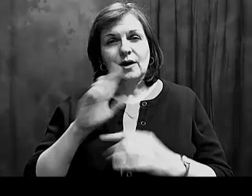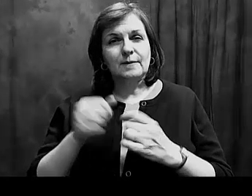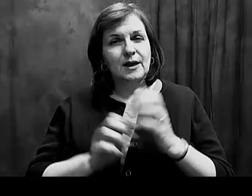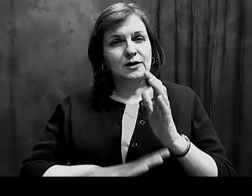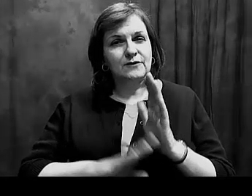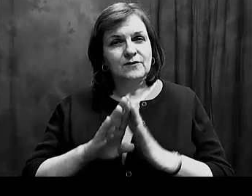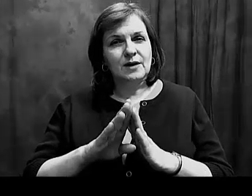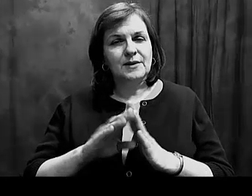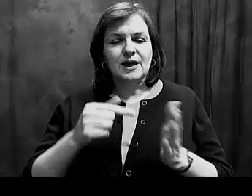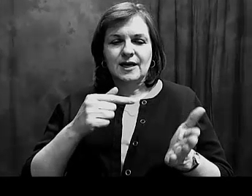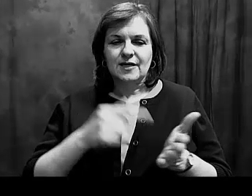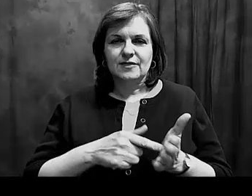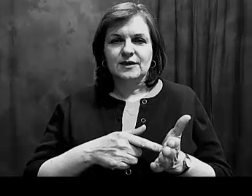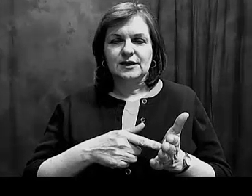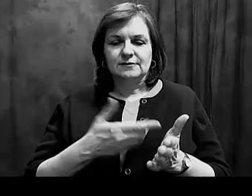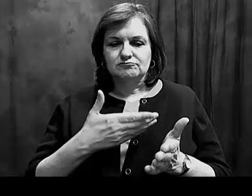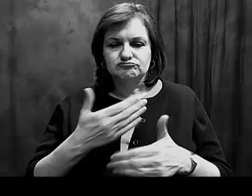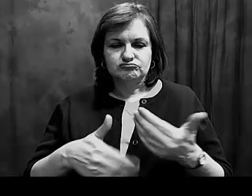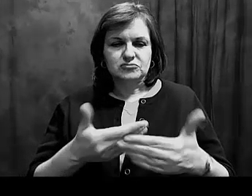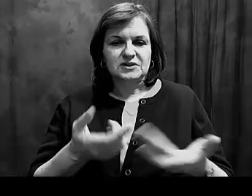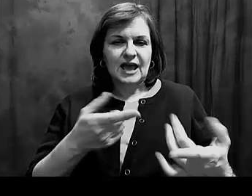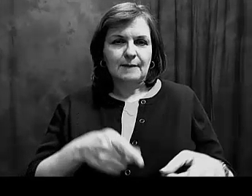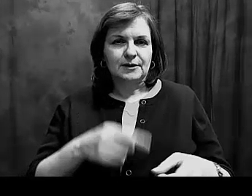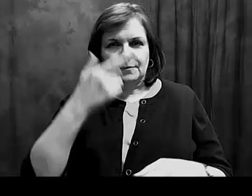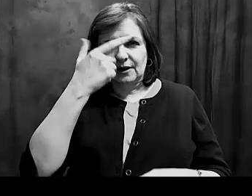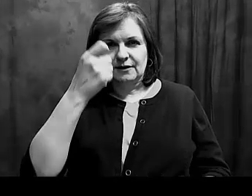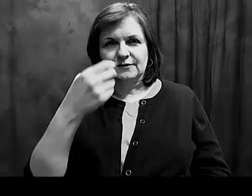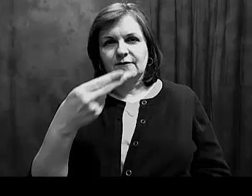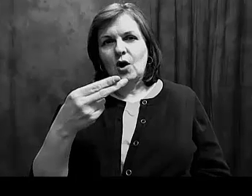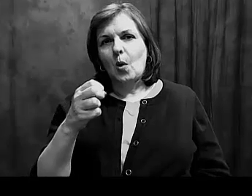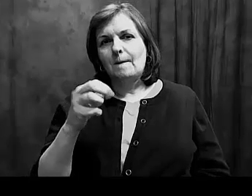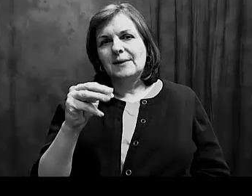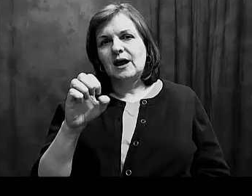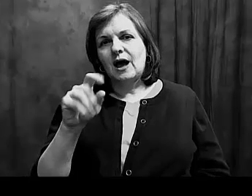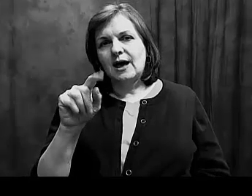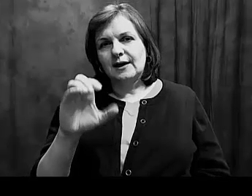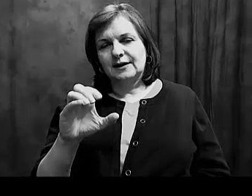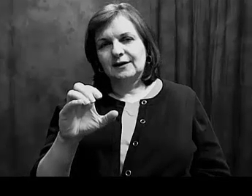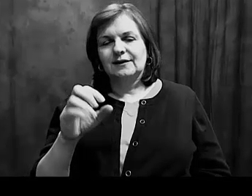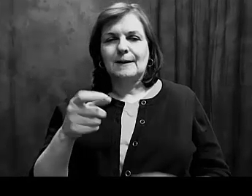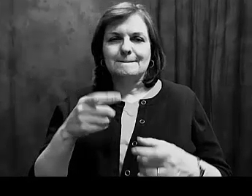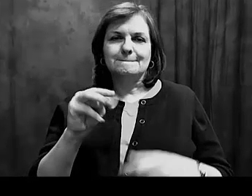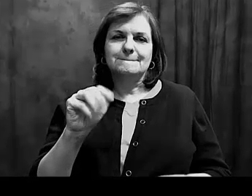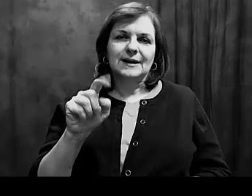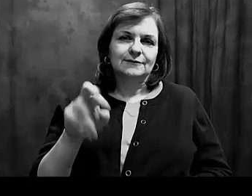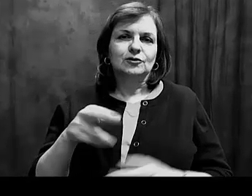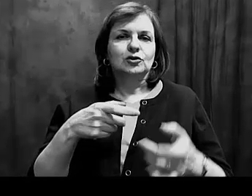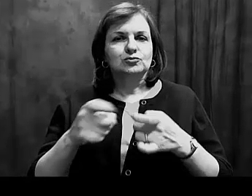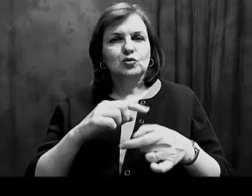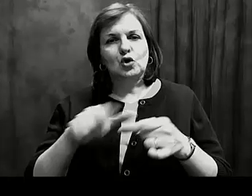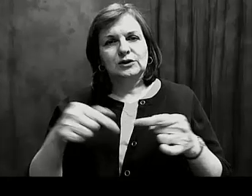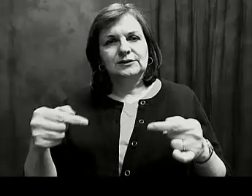development all of these things happen because of these homeotic genes, or these master control genes